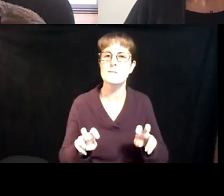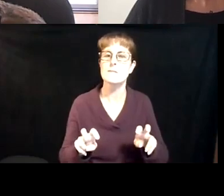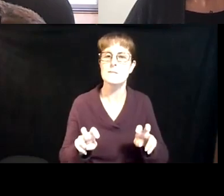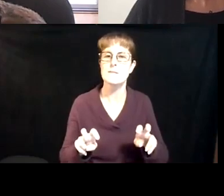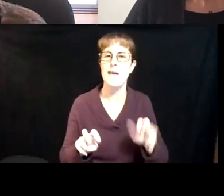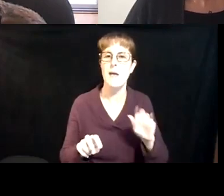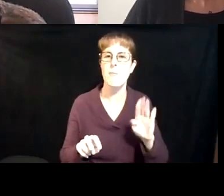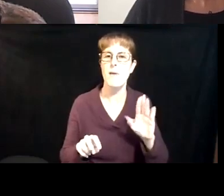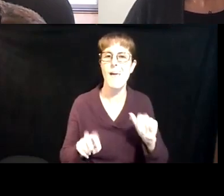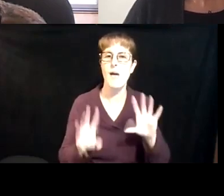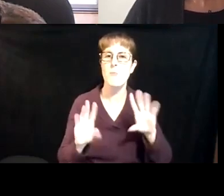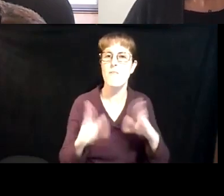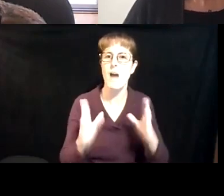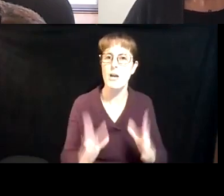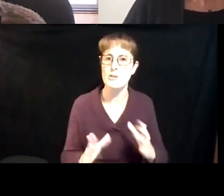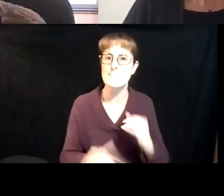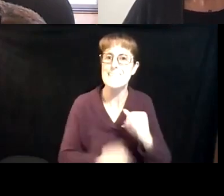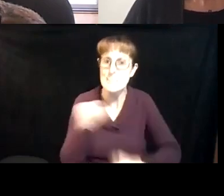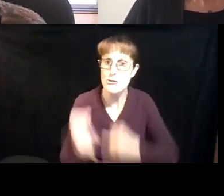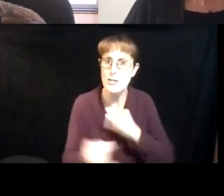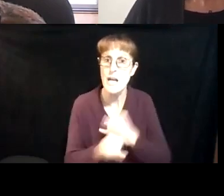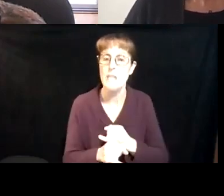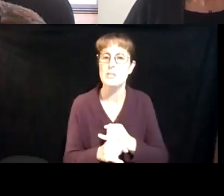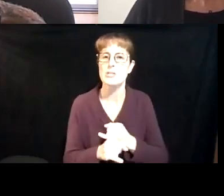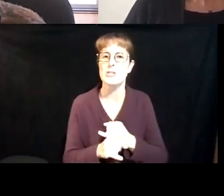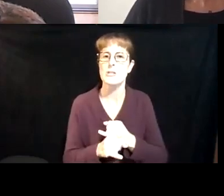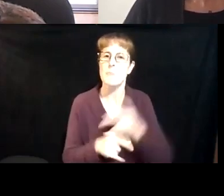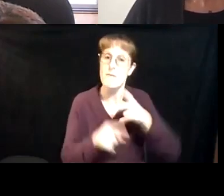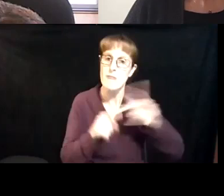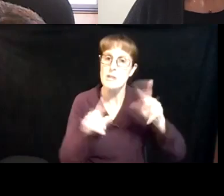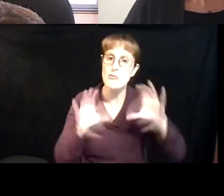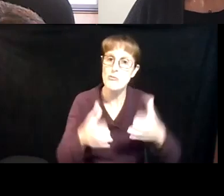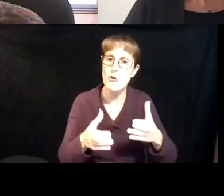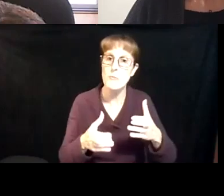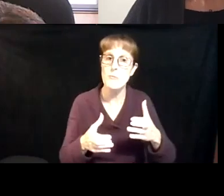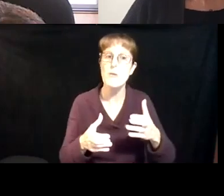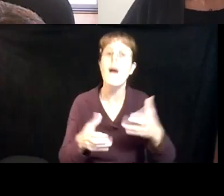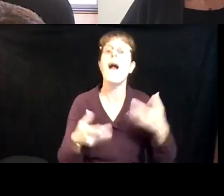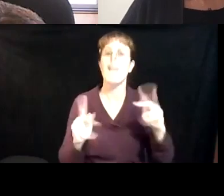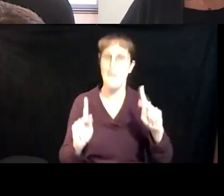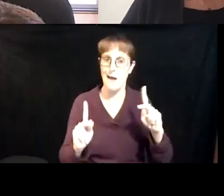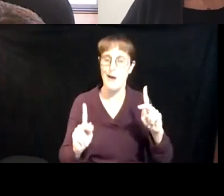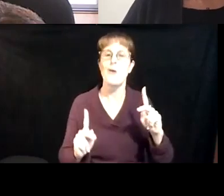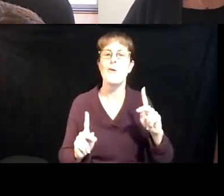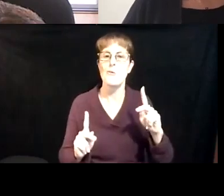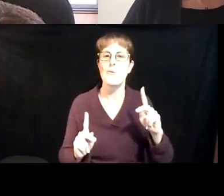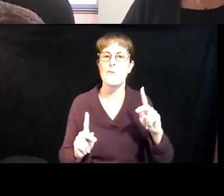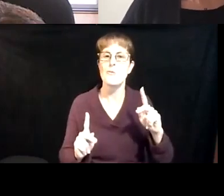still permits the JRC to present and act as an exhibitor.